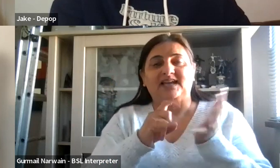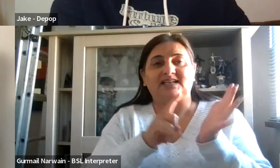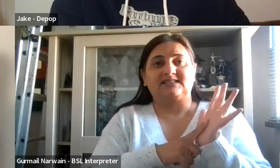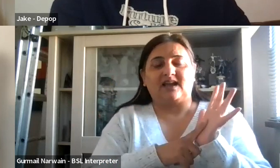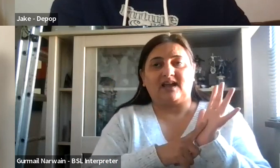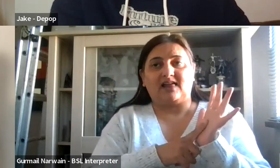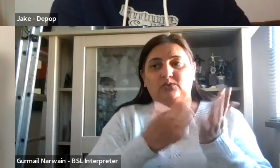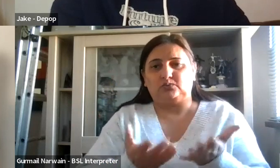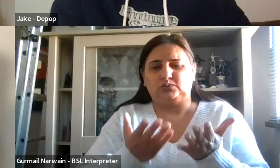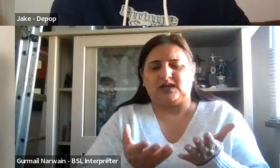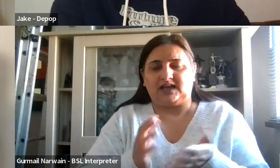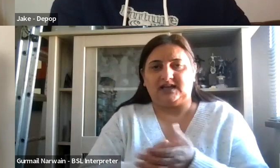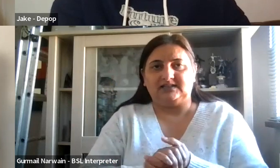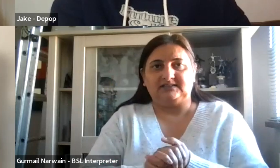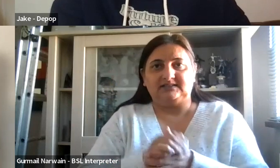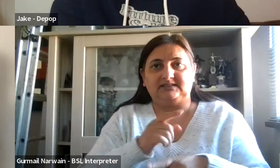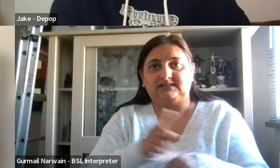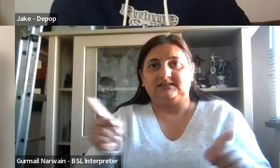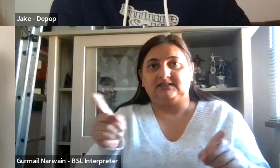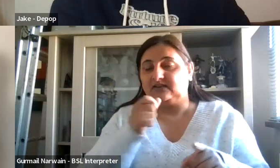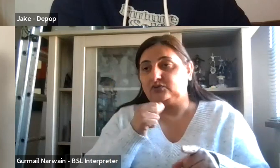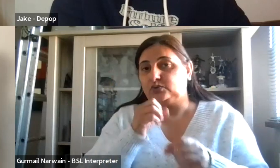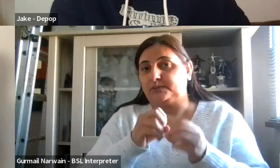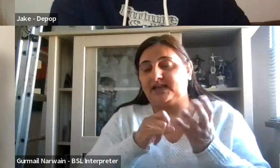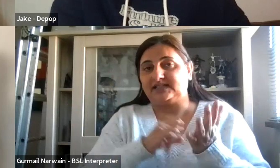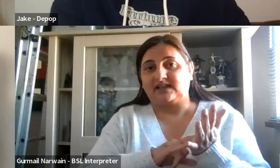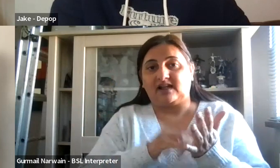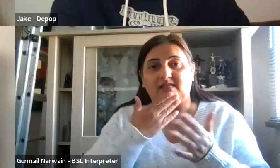Bridget and Gurmail, doing our BSL today for those of you using BSL. Thank you for your time. Thank you to Denise who was doing the closed captioning for us today.